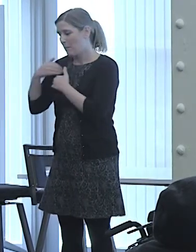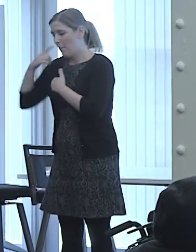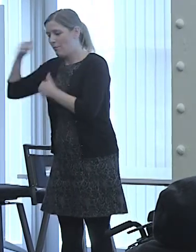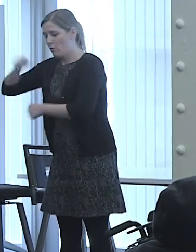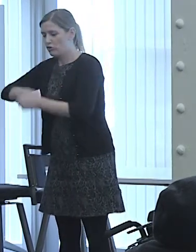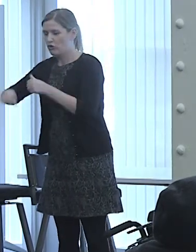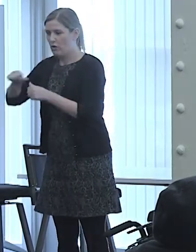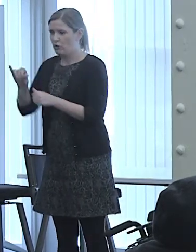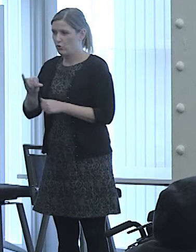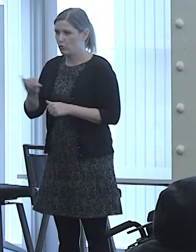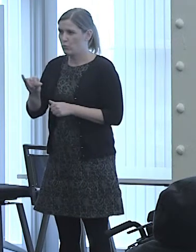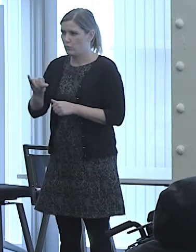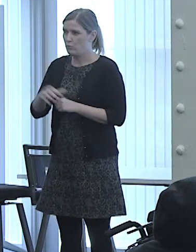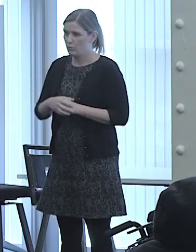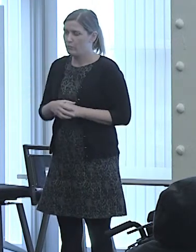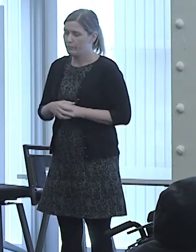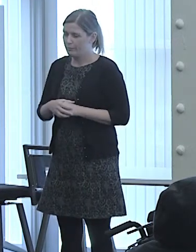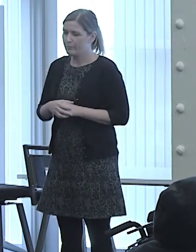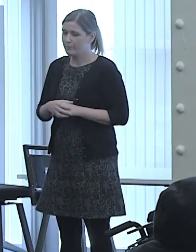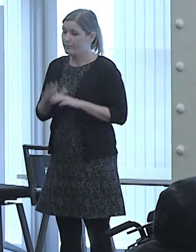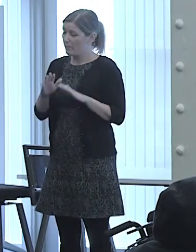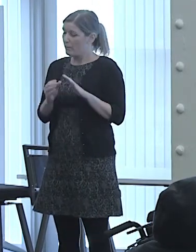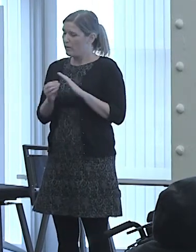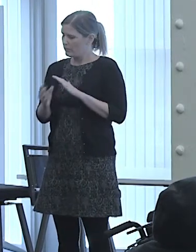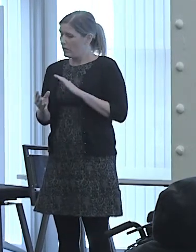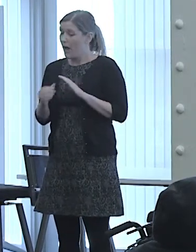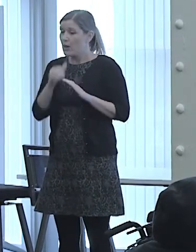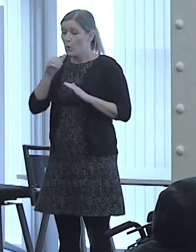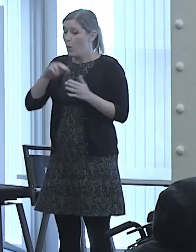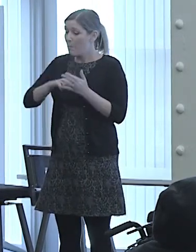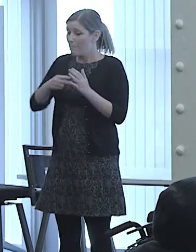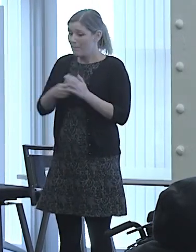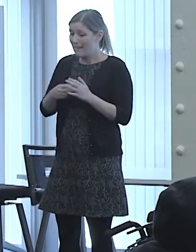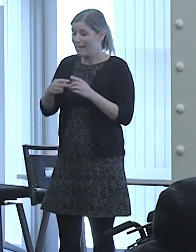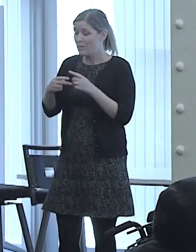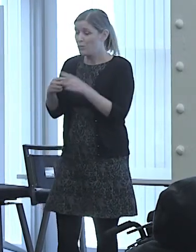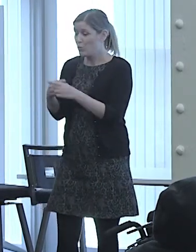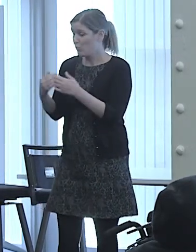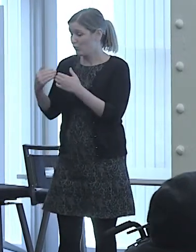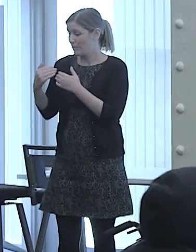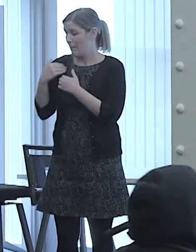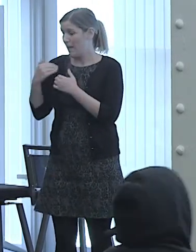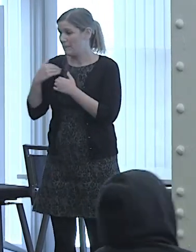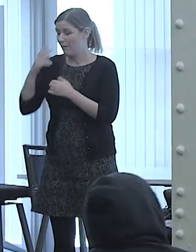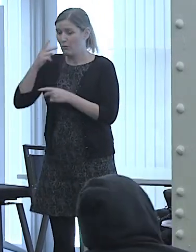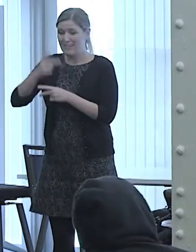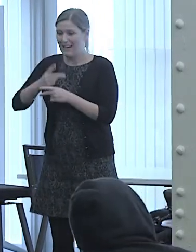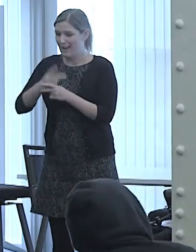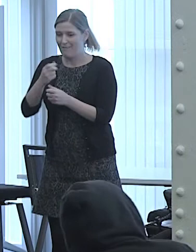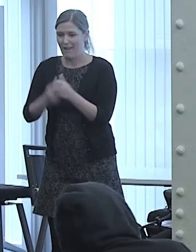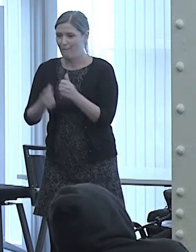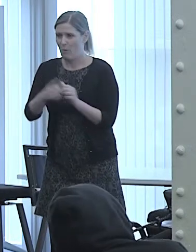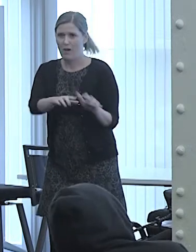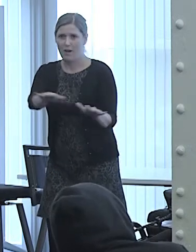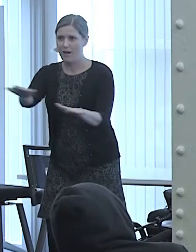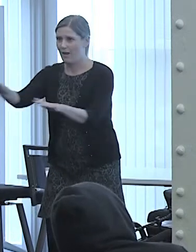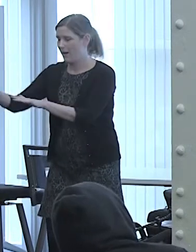I want to put a caveat on that. I don't mean that you are responsible for taking care of literally everybody. That burden is often put onto the backs